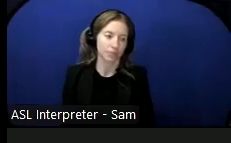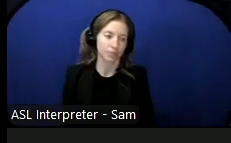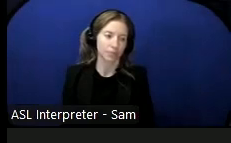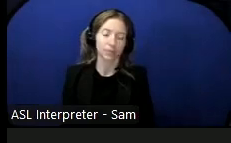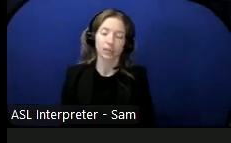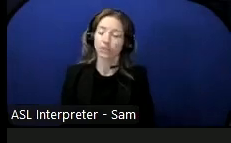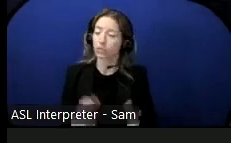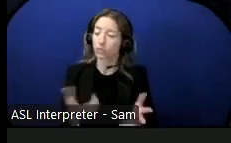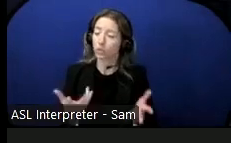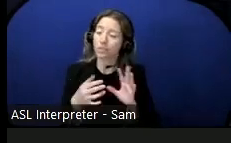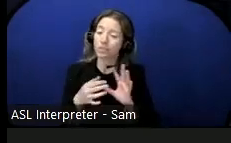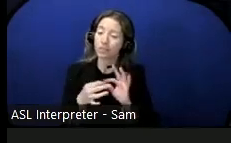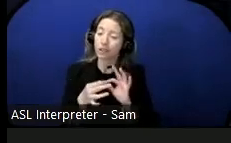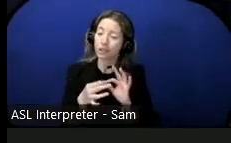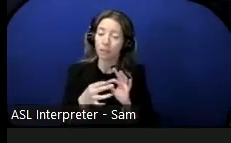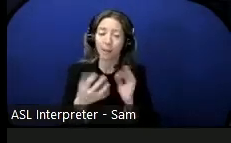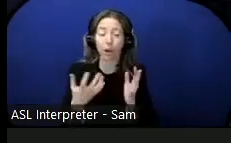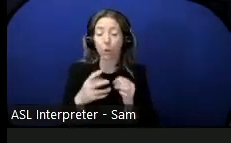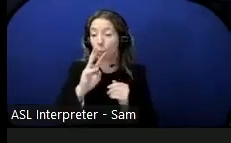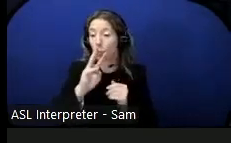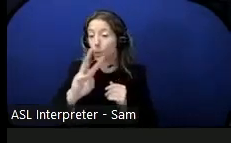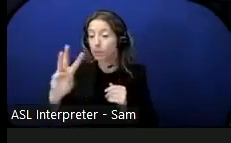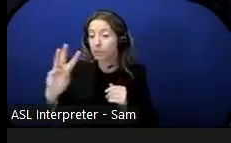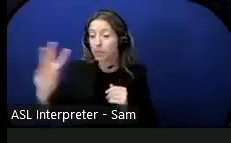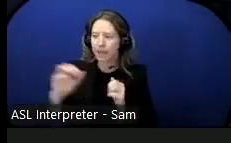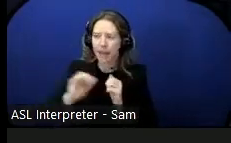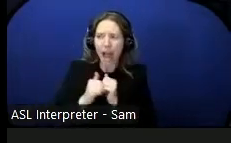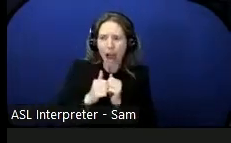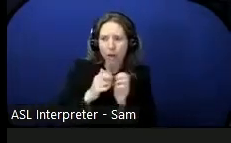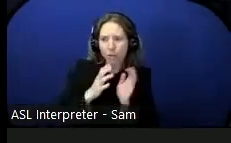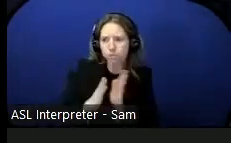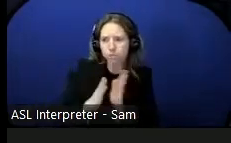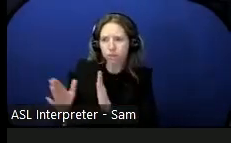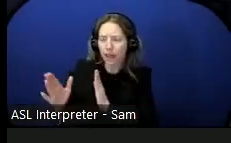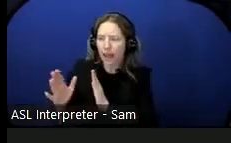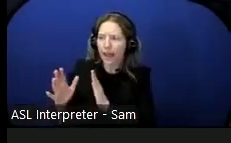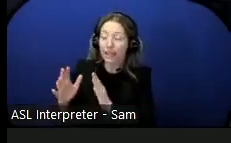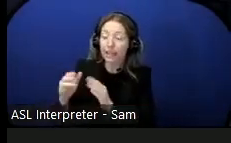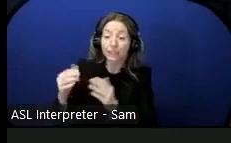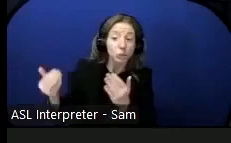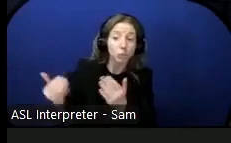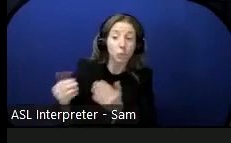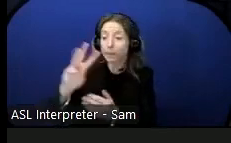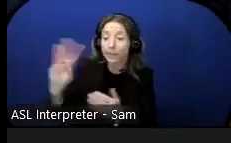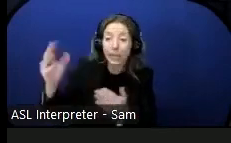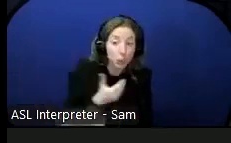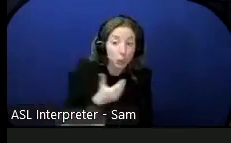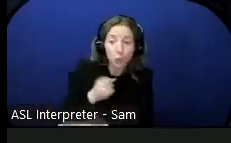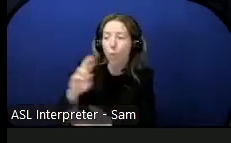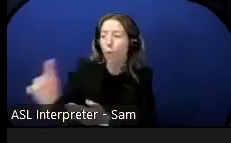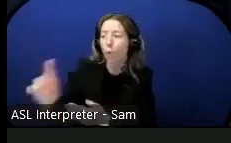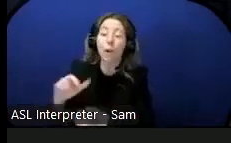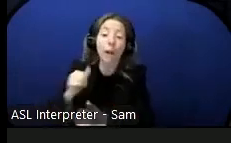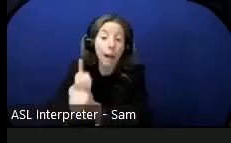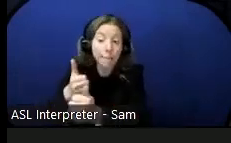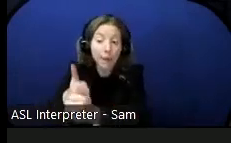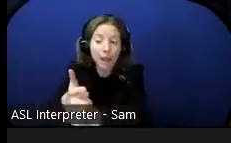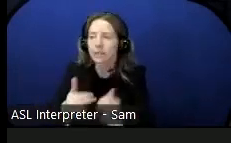This is going to be looking at what you need to do now, what you need to be thinking about, but we also like to point out the kinds of things you need to be doing going forward